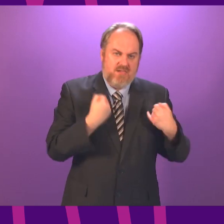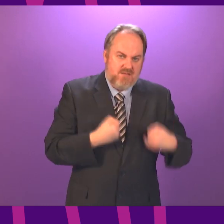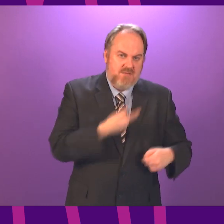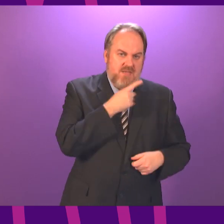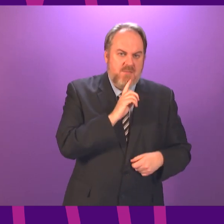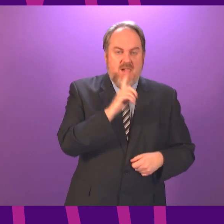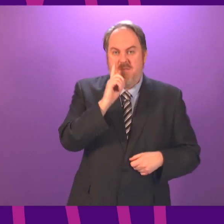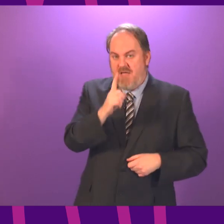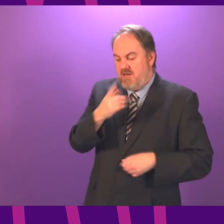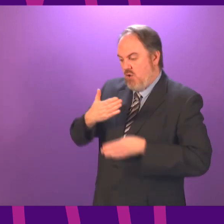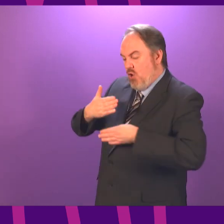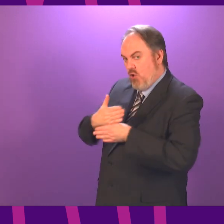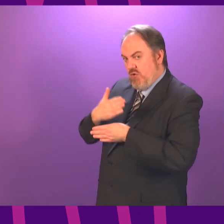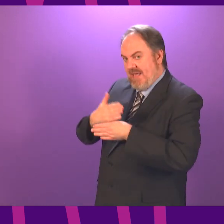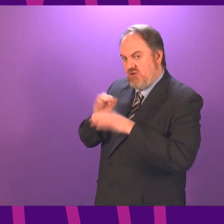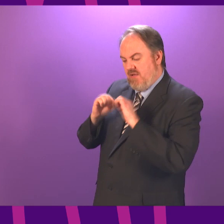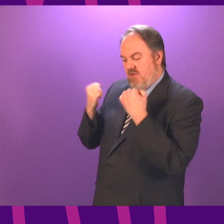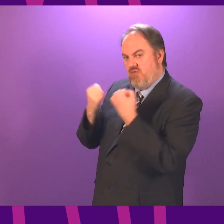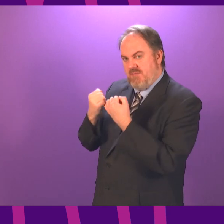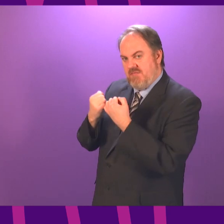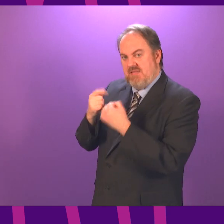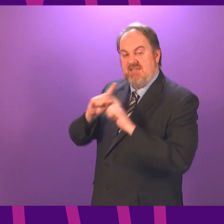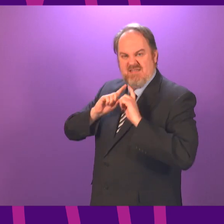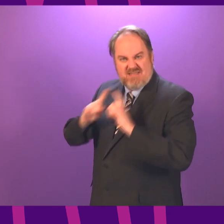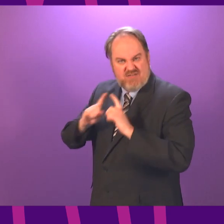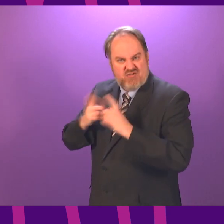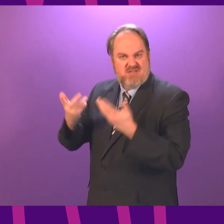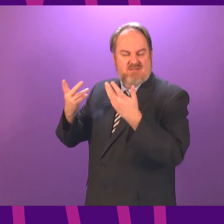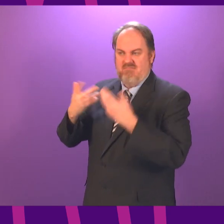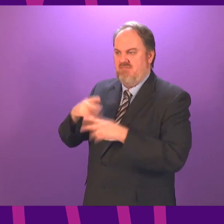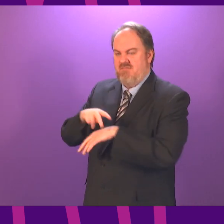groups could be considered for priority in the next phase of the vaccine programme.